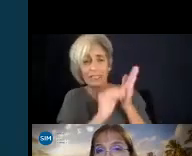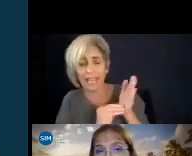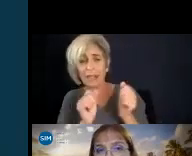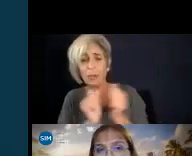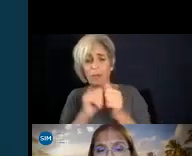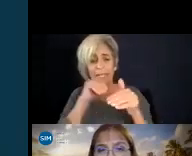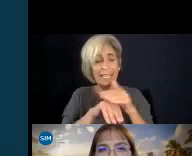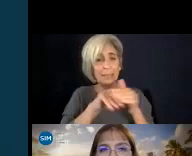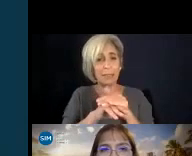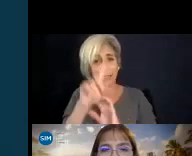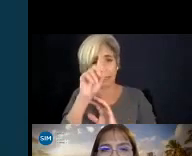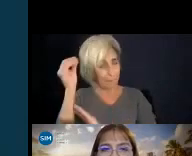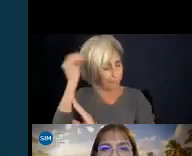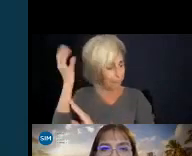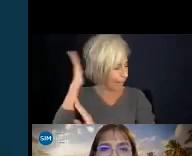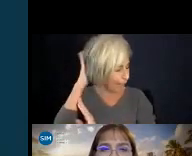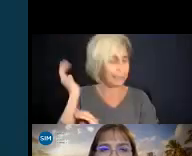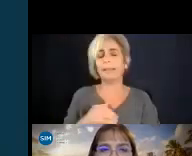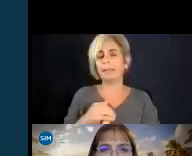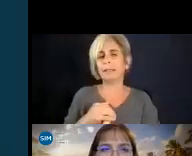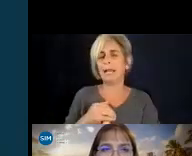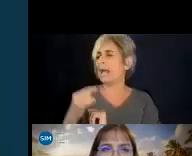in mind. The story I told on LinkedIn was that I